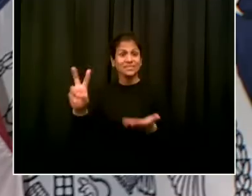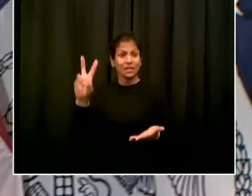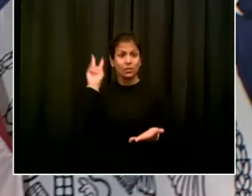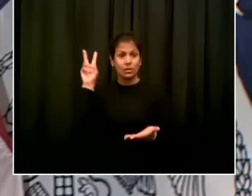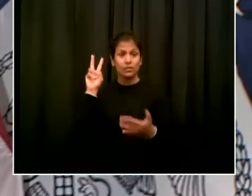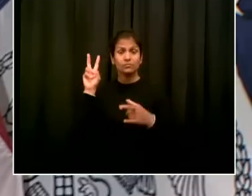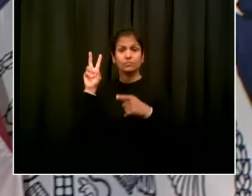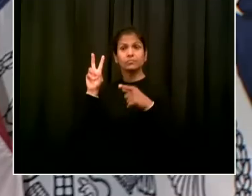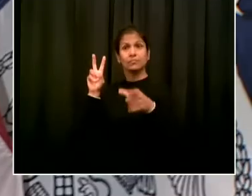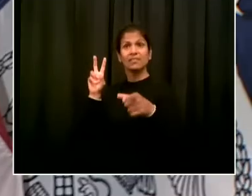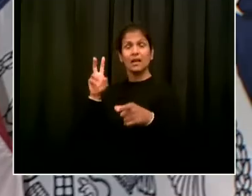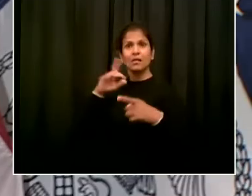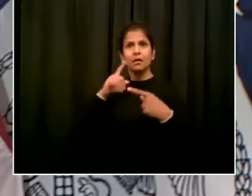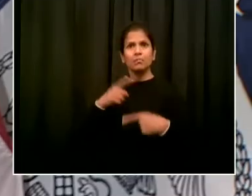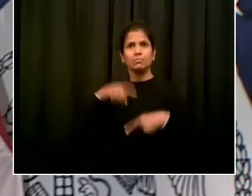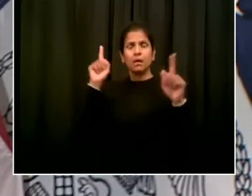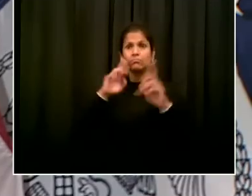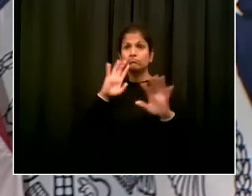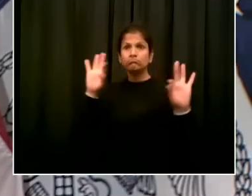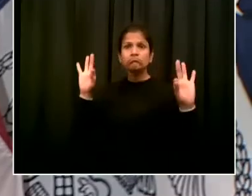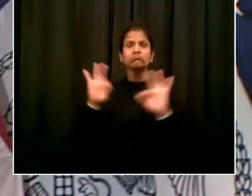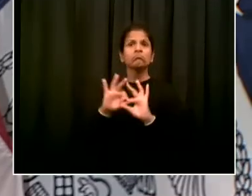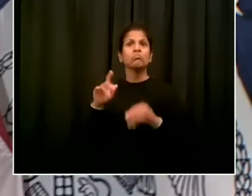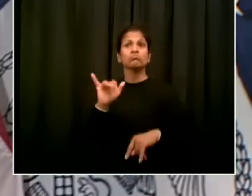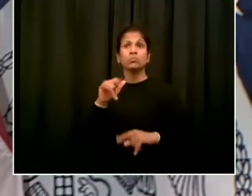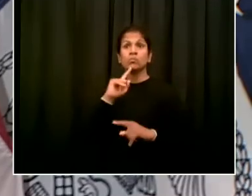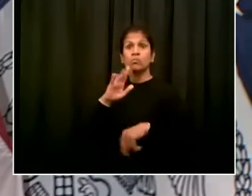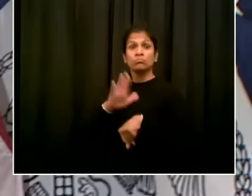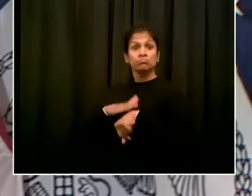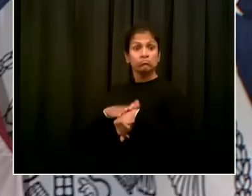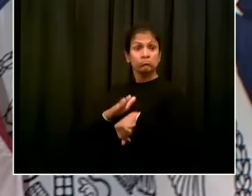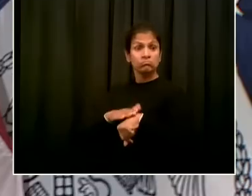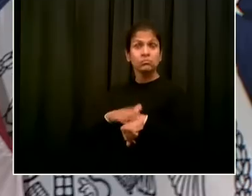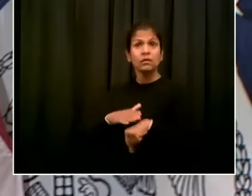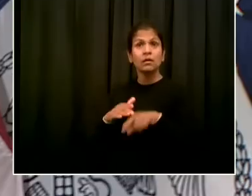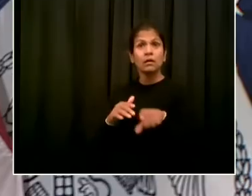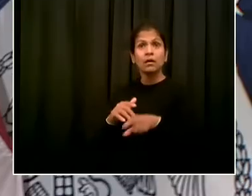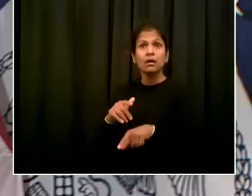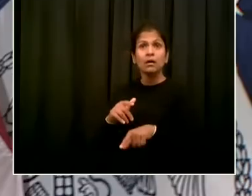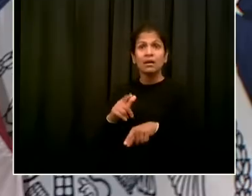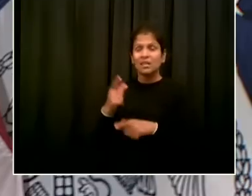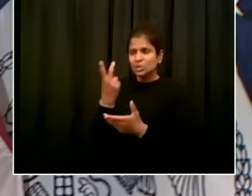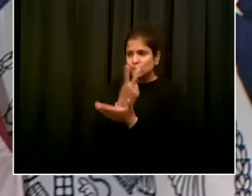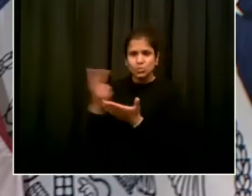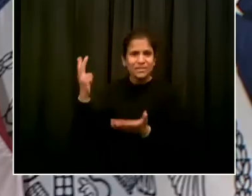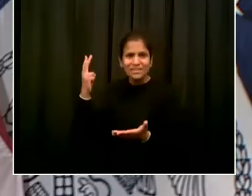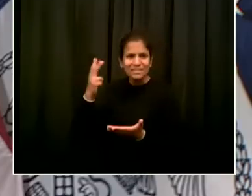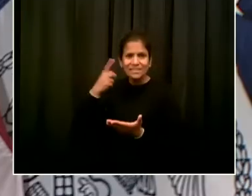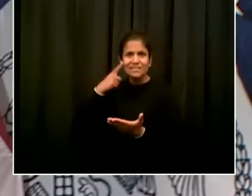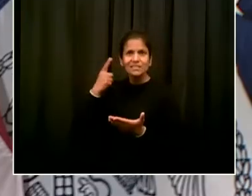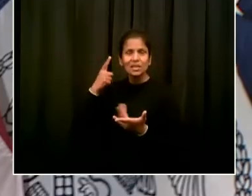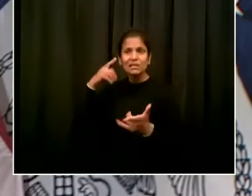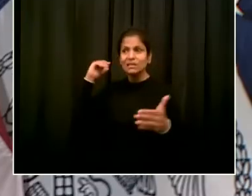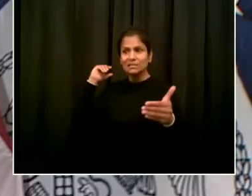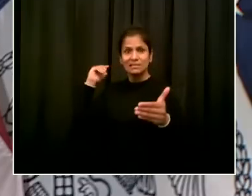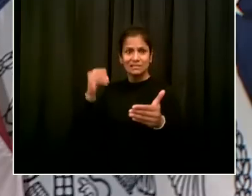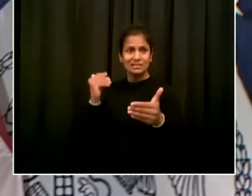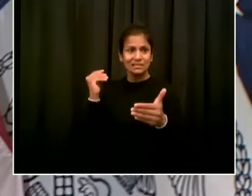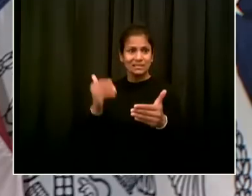THAT THERE WAS A REAL DANGER GROONGWI FROM THE NUMBERS FROM THE DATA THAAWET ARER